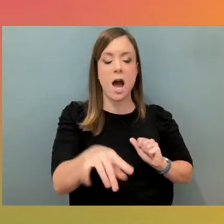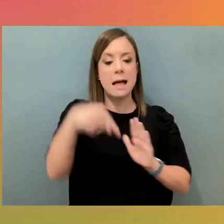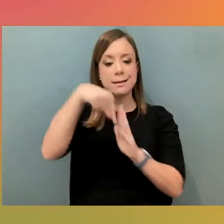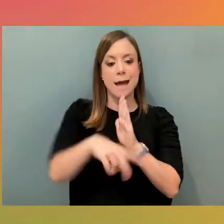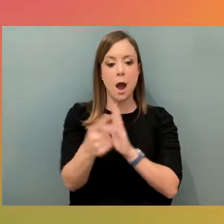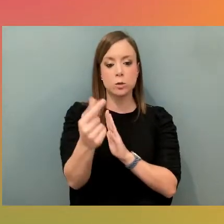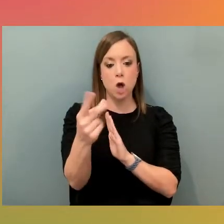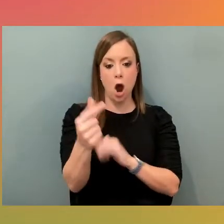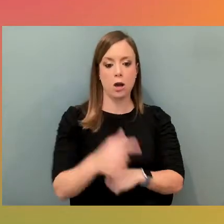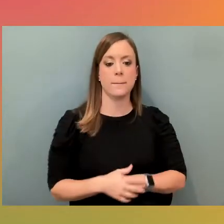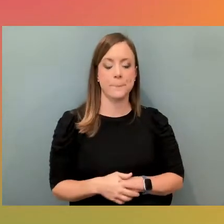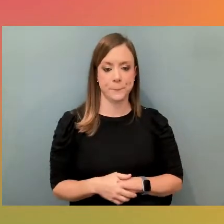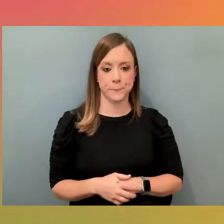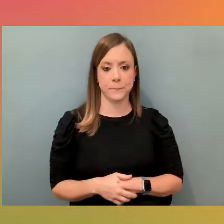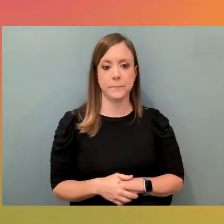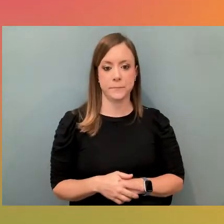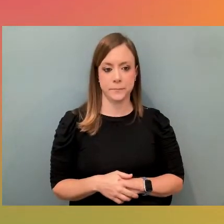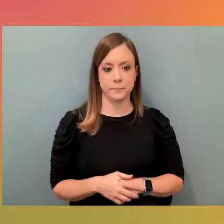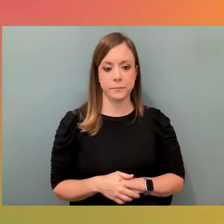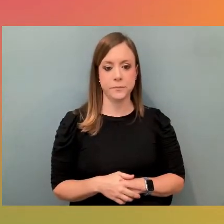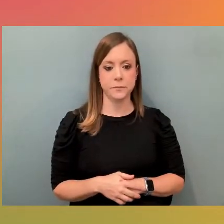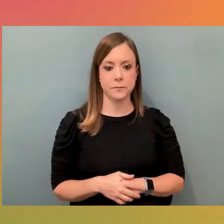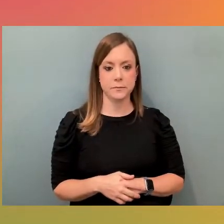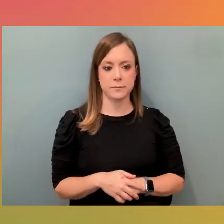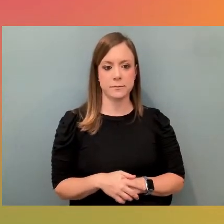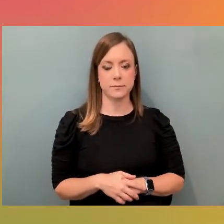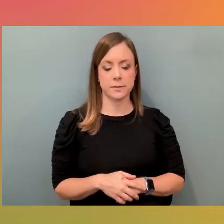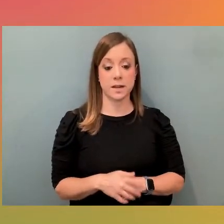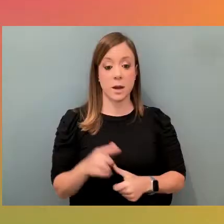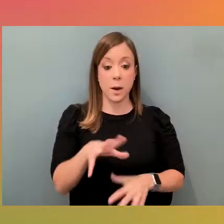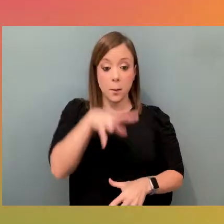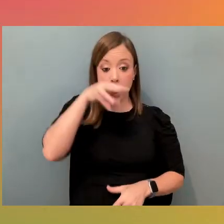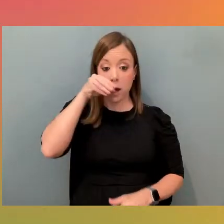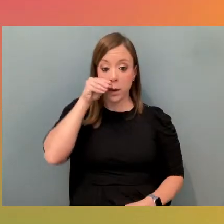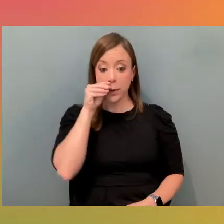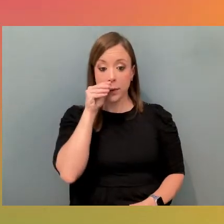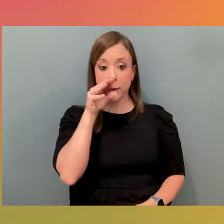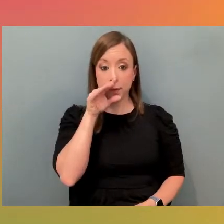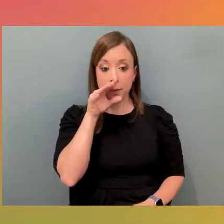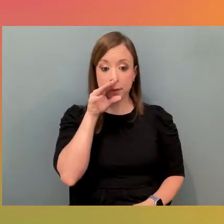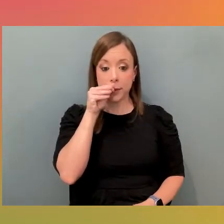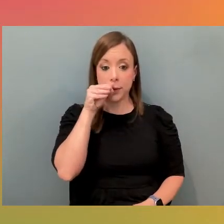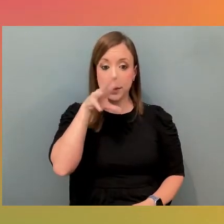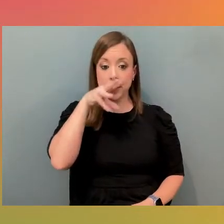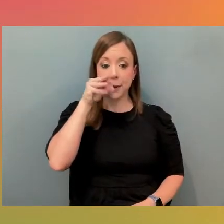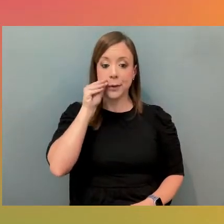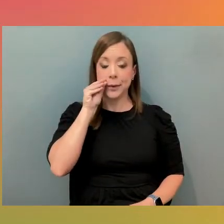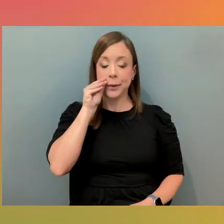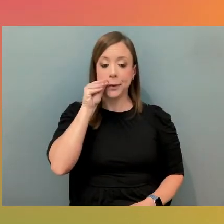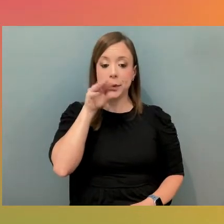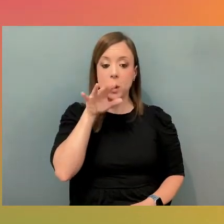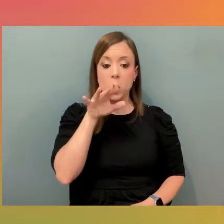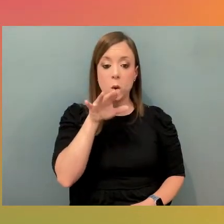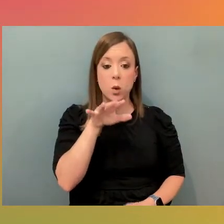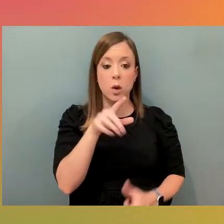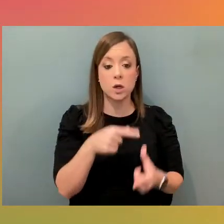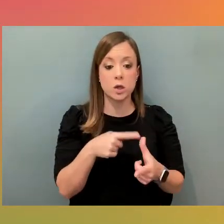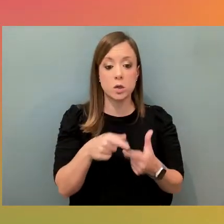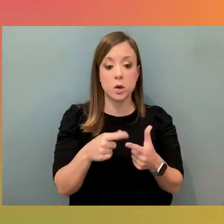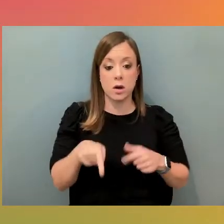HEART FORWARD.